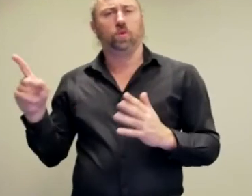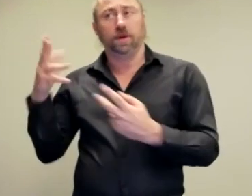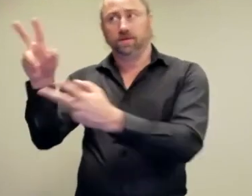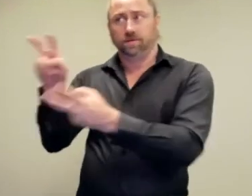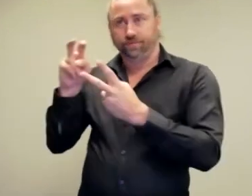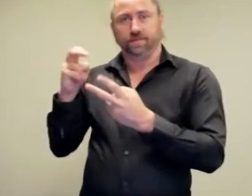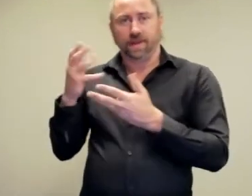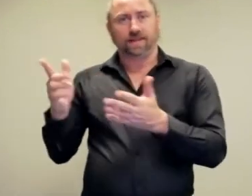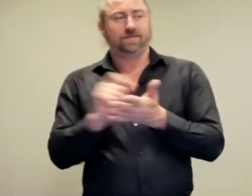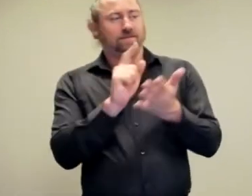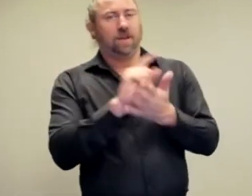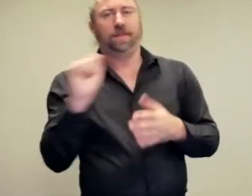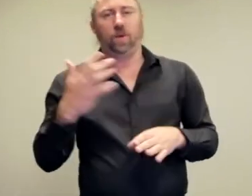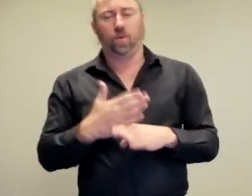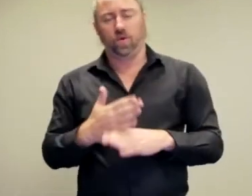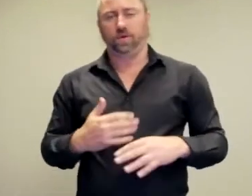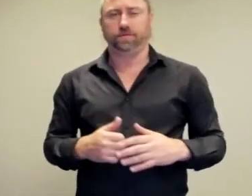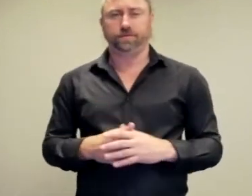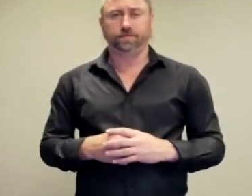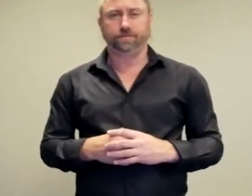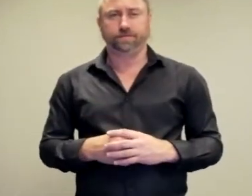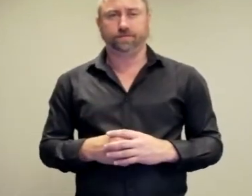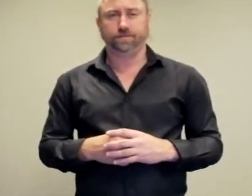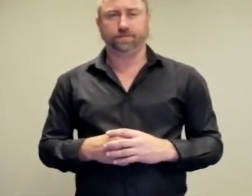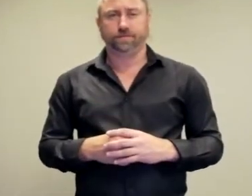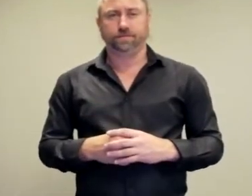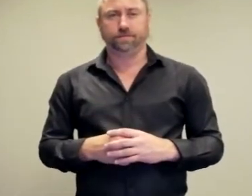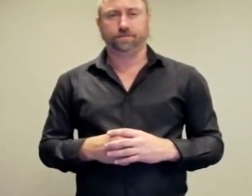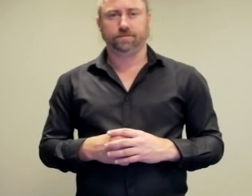Circles and radiating forms enliven many of the works in the